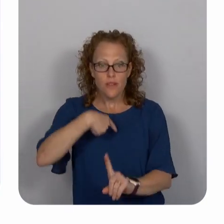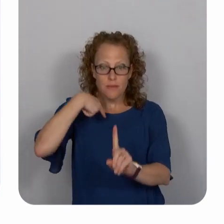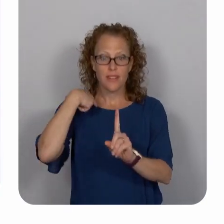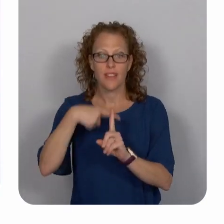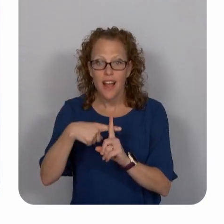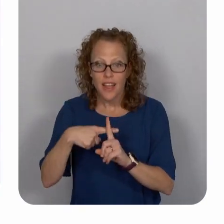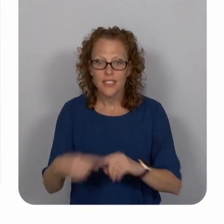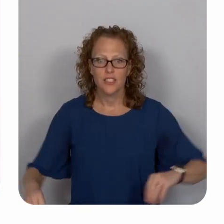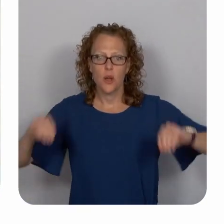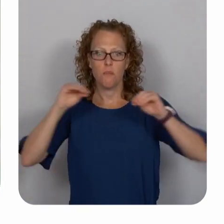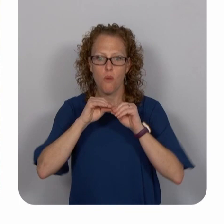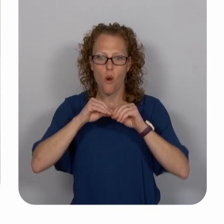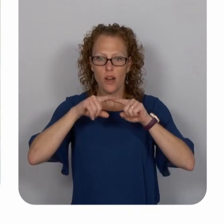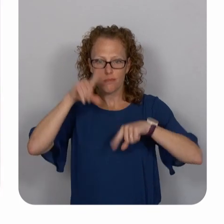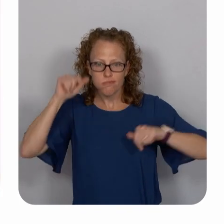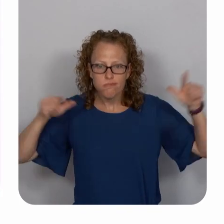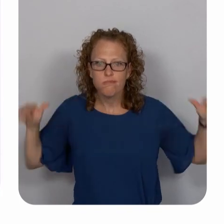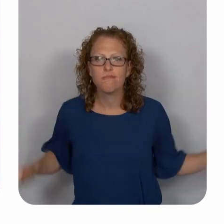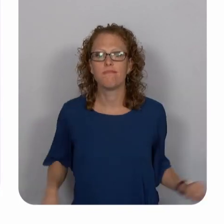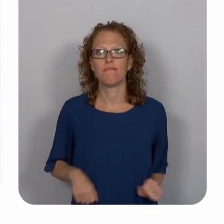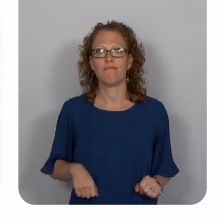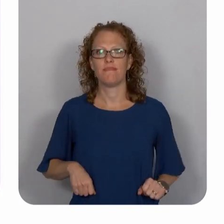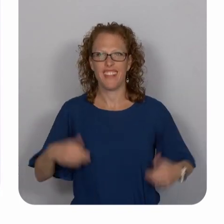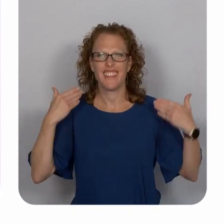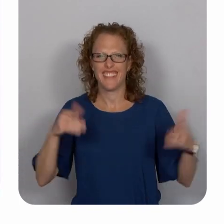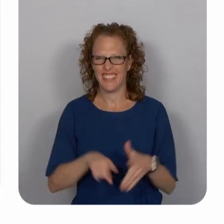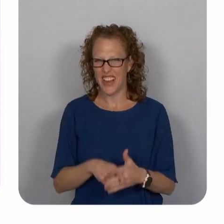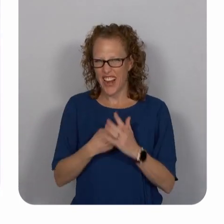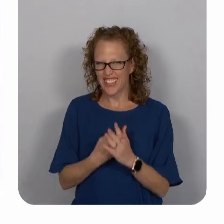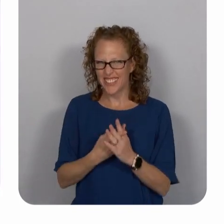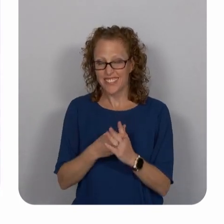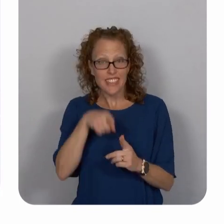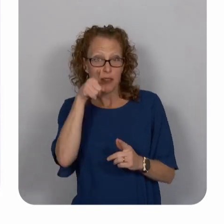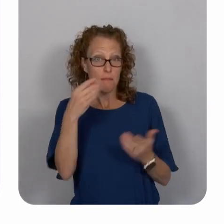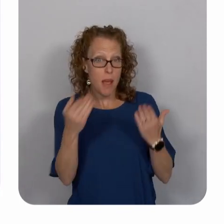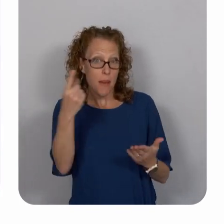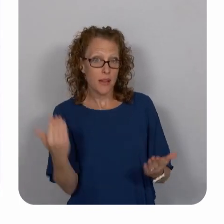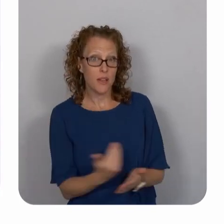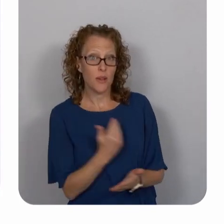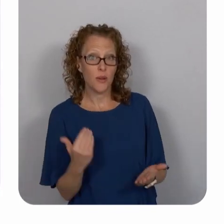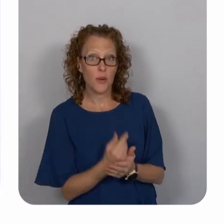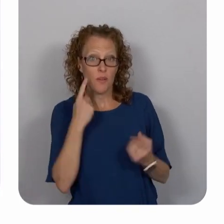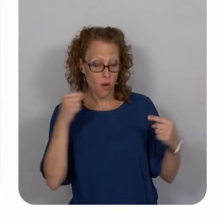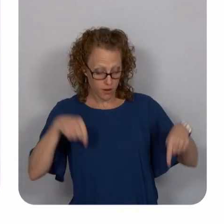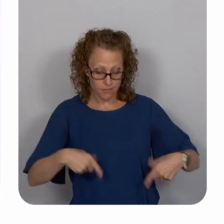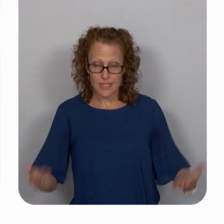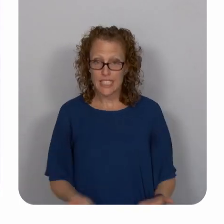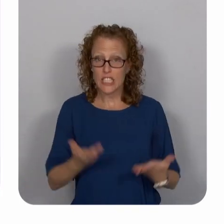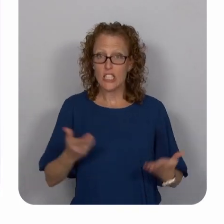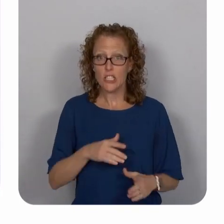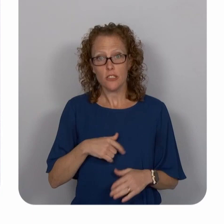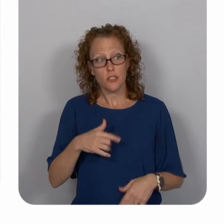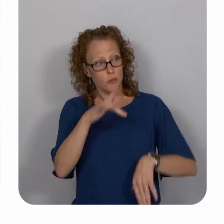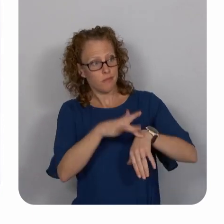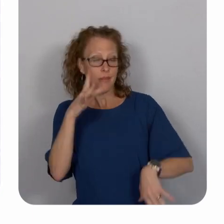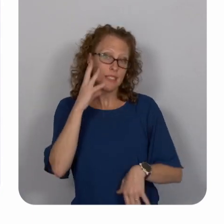Let's start with easier. If you're new to mixed reality development, we're now making it easy to get you started.